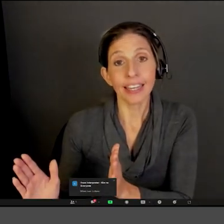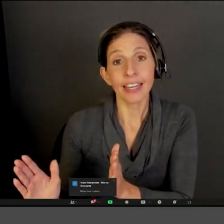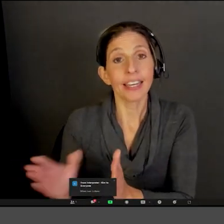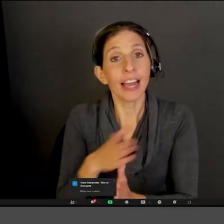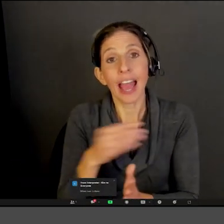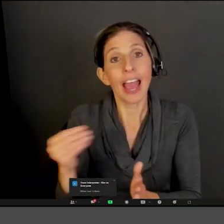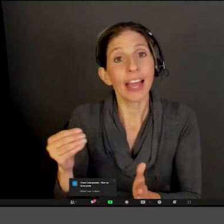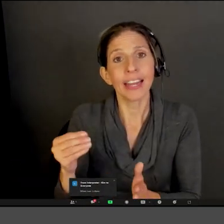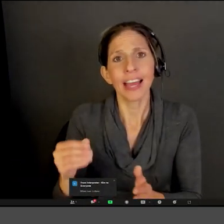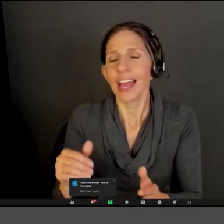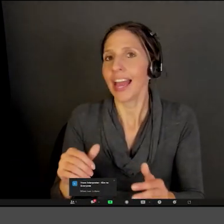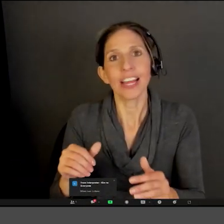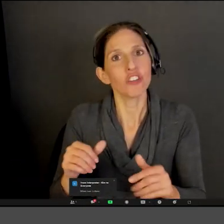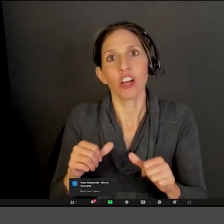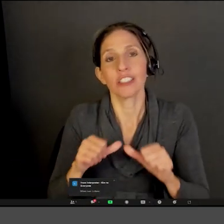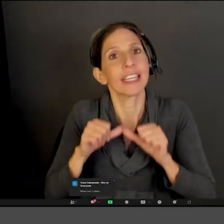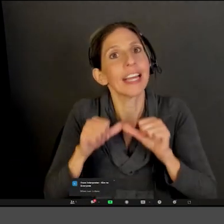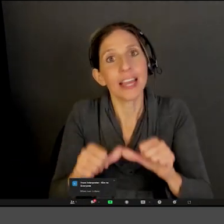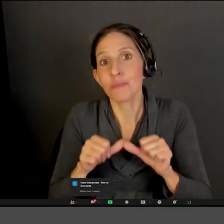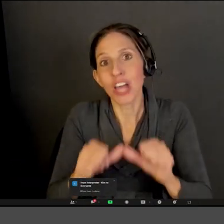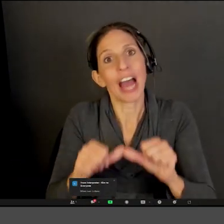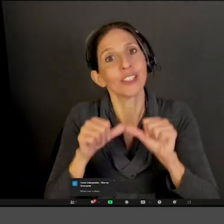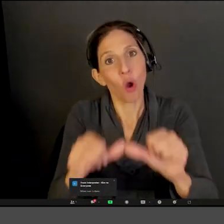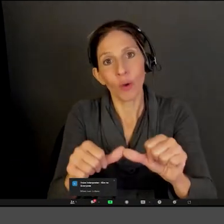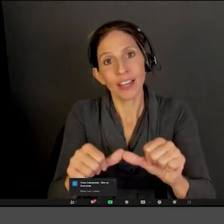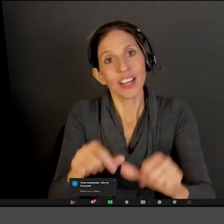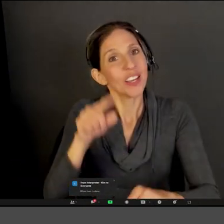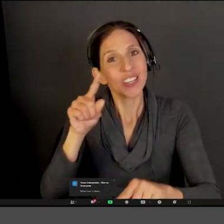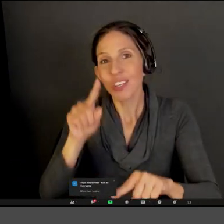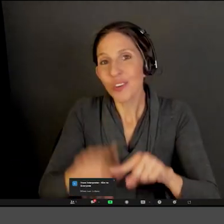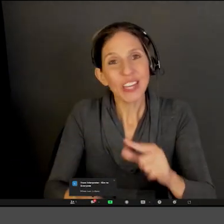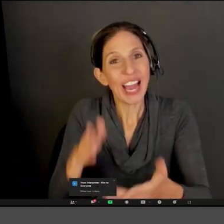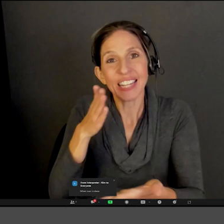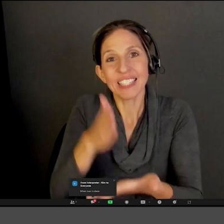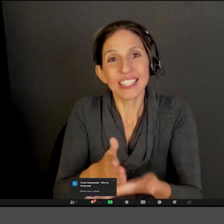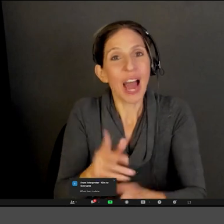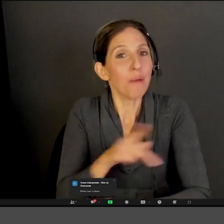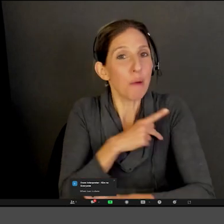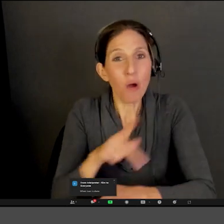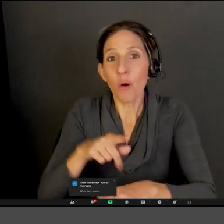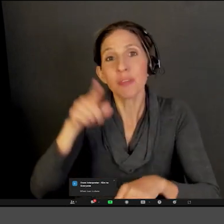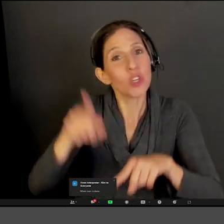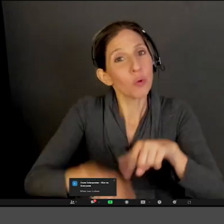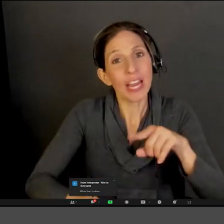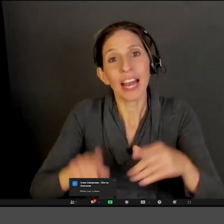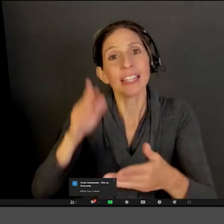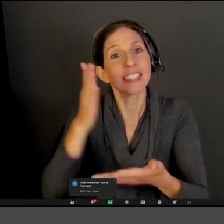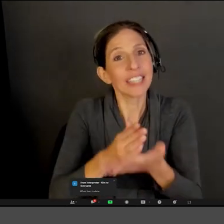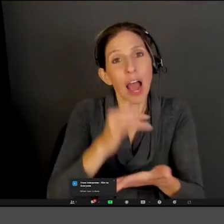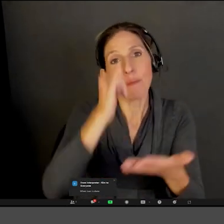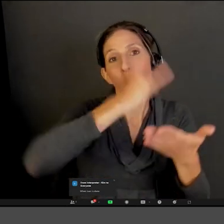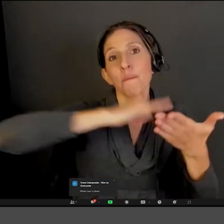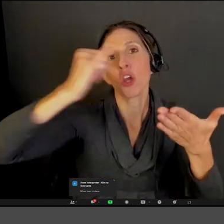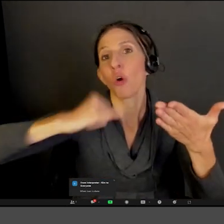I MEAN, YOU CAN'T STOP A POEM. YOU CAN'T STOP A MURAL. YOU CAN'T STOP A SONG. AND YOU CAN'T STOP A DANCE.